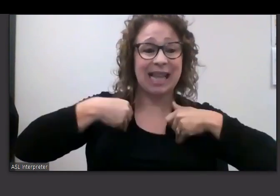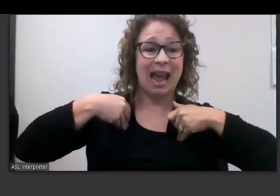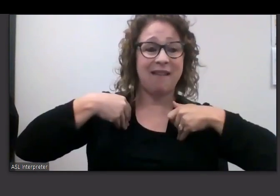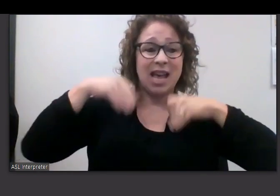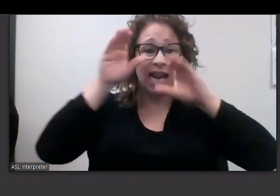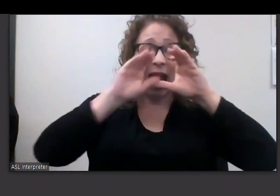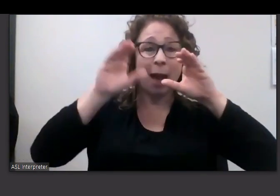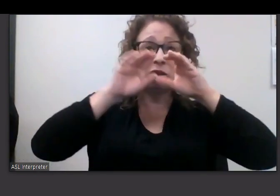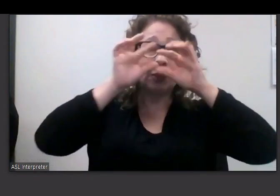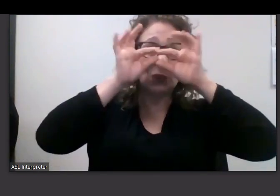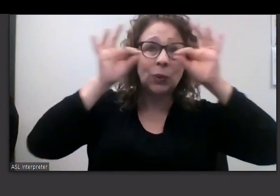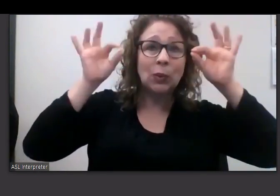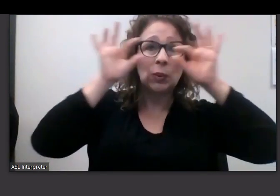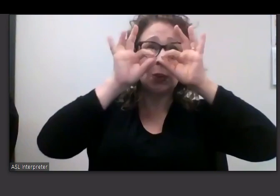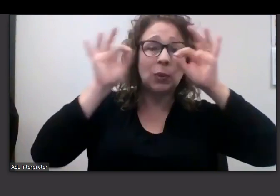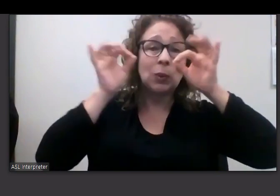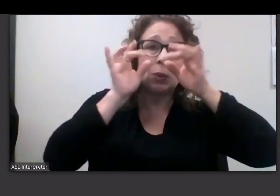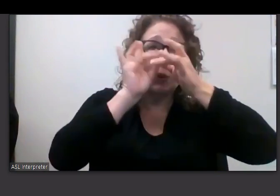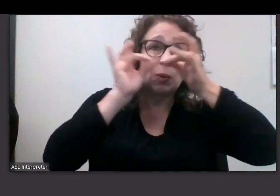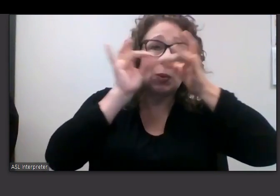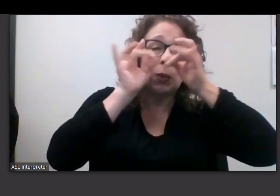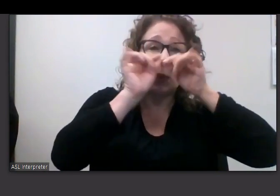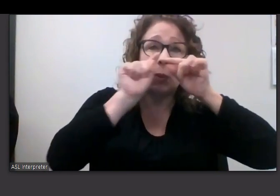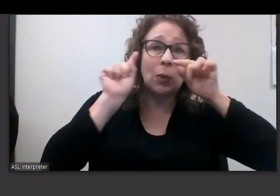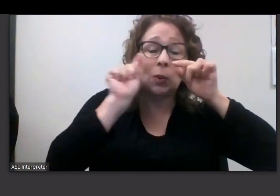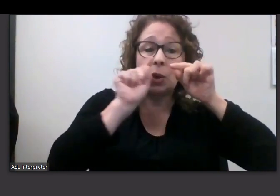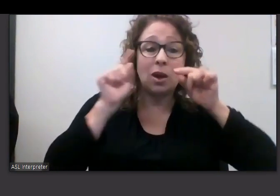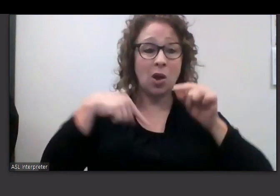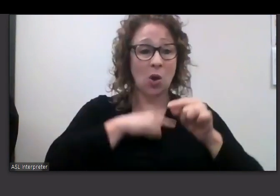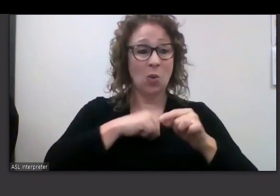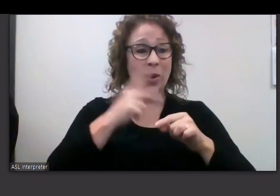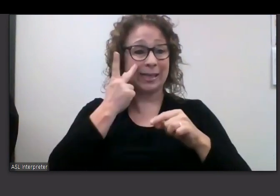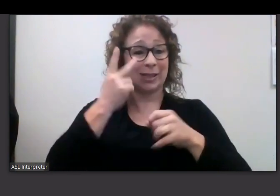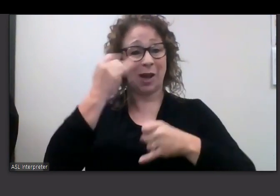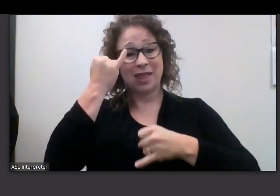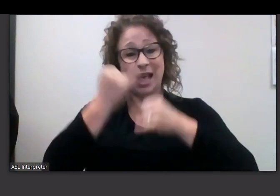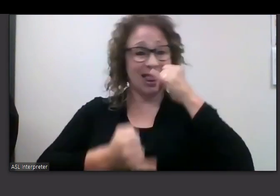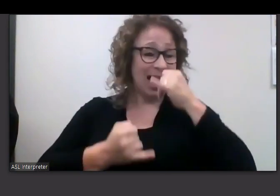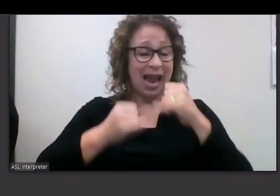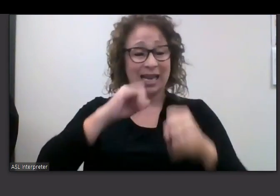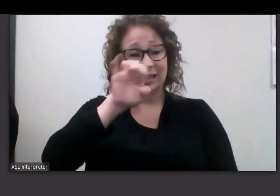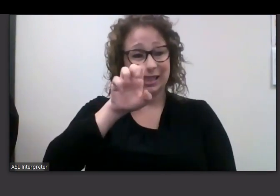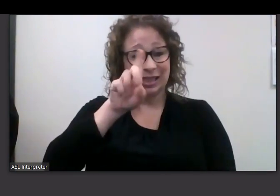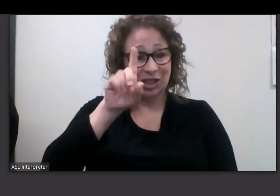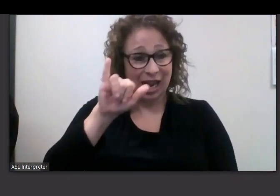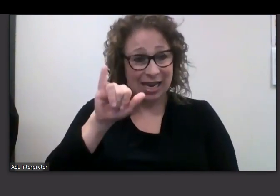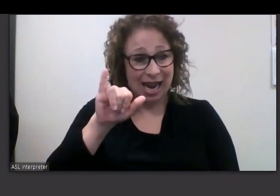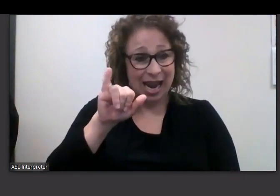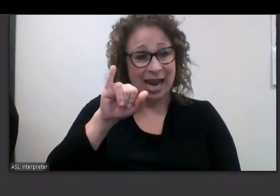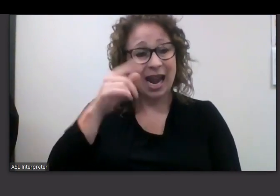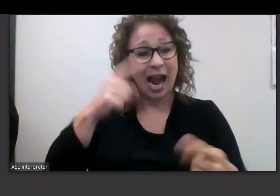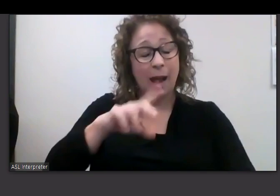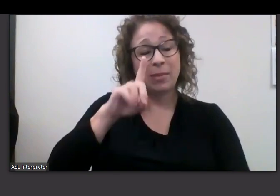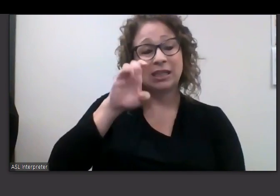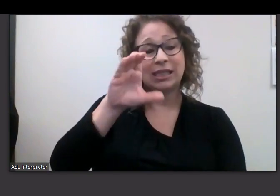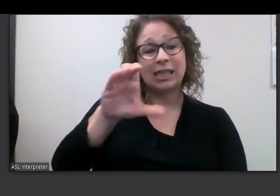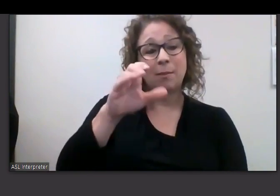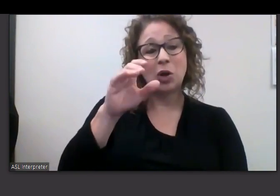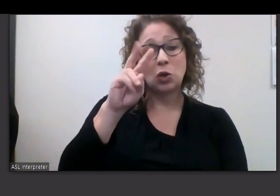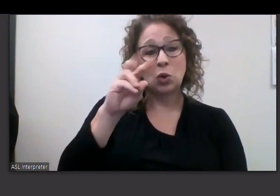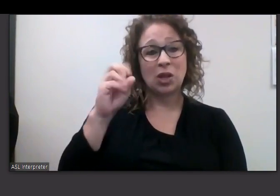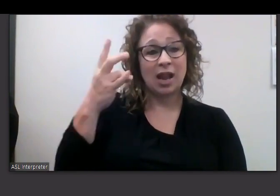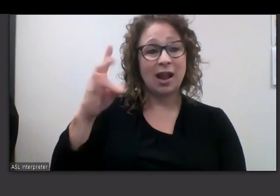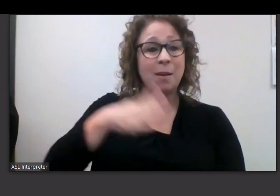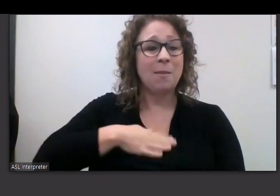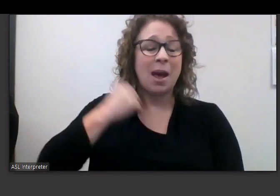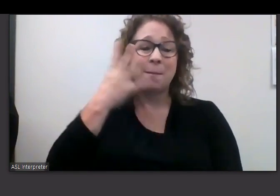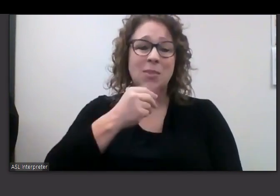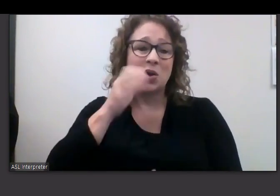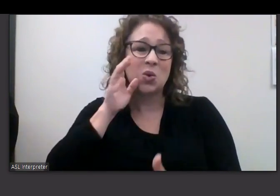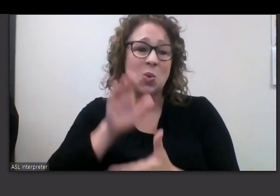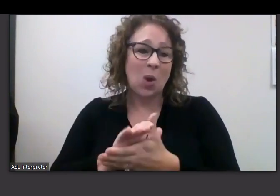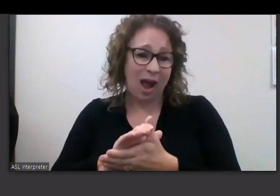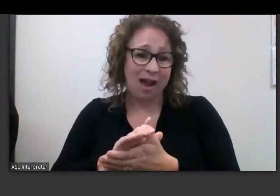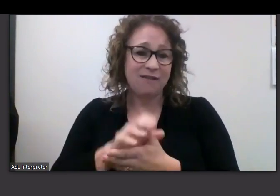When we saw the last Jedi in December 2017, my beautiful wife Lyla, who is hearing,